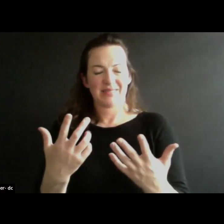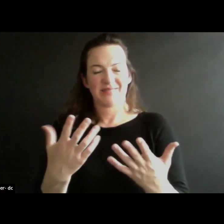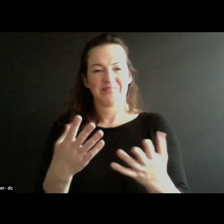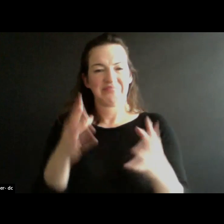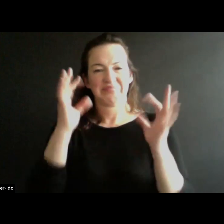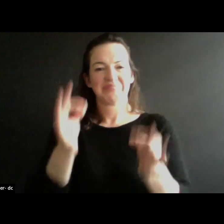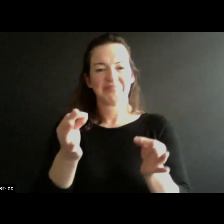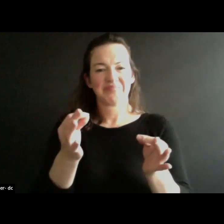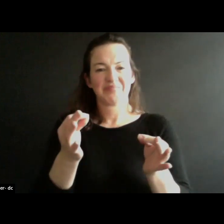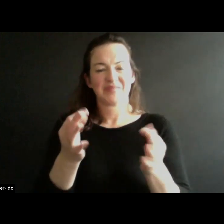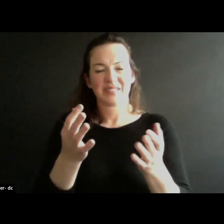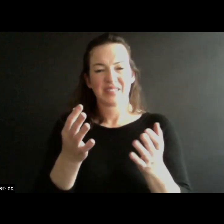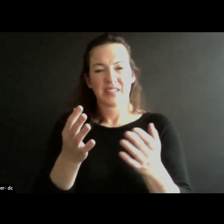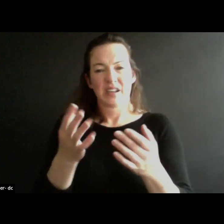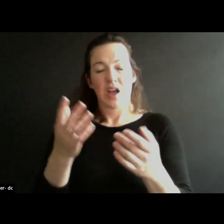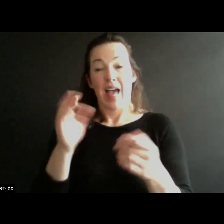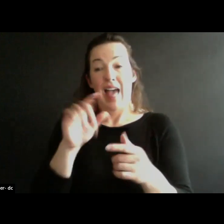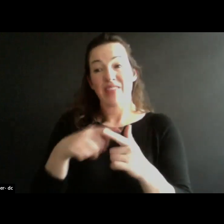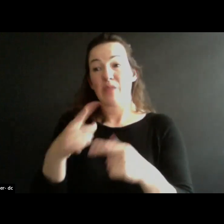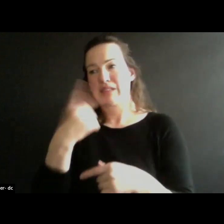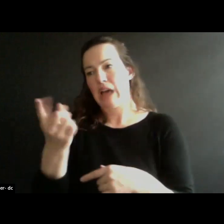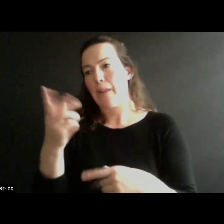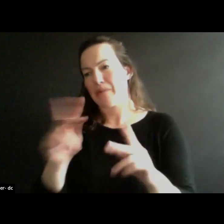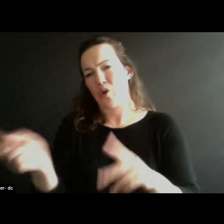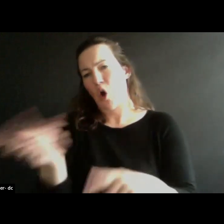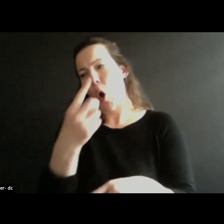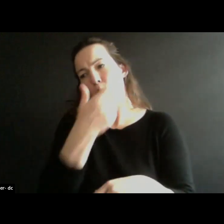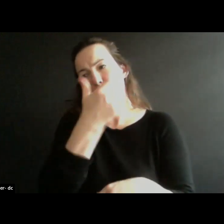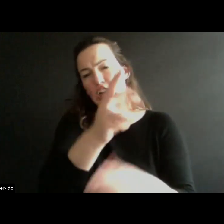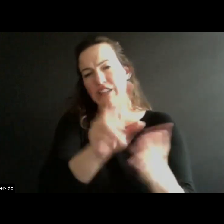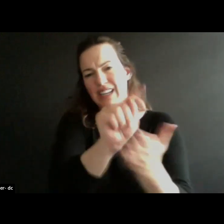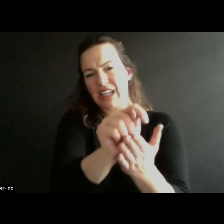you know, participants to go watch these videos. And we tried it as a pilot program, and the